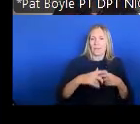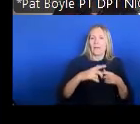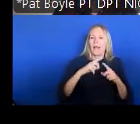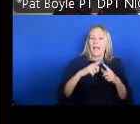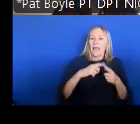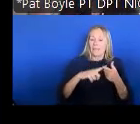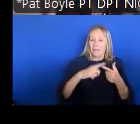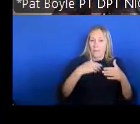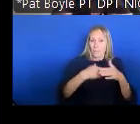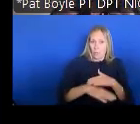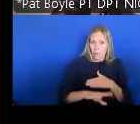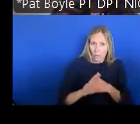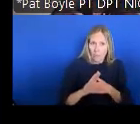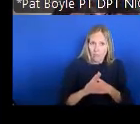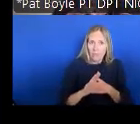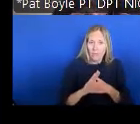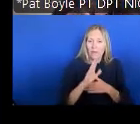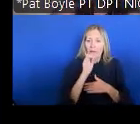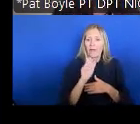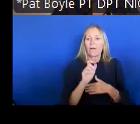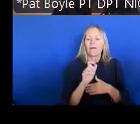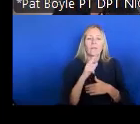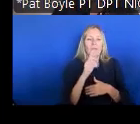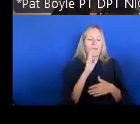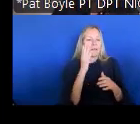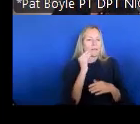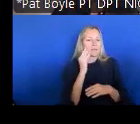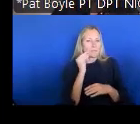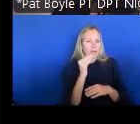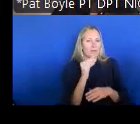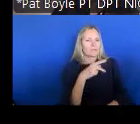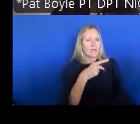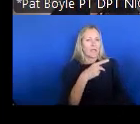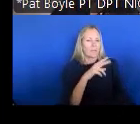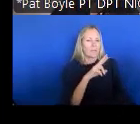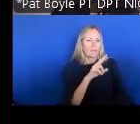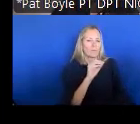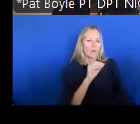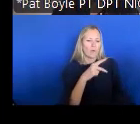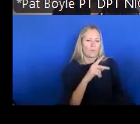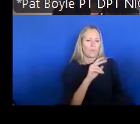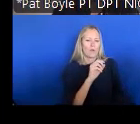experienced deep proprioceptive input or deep touch. So again,